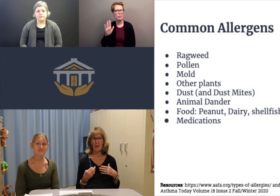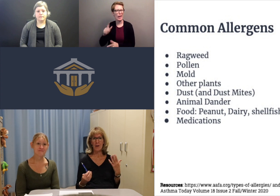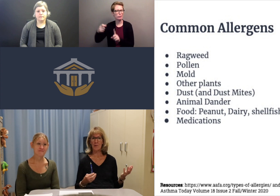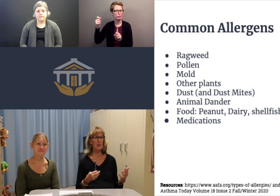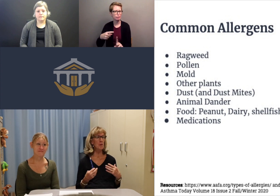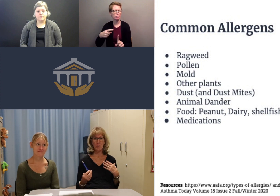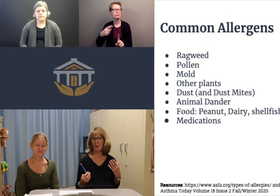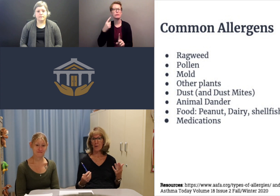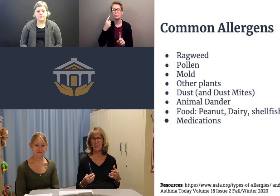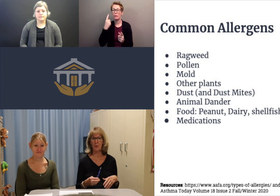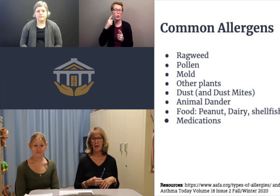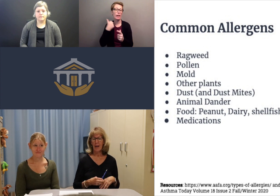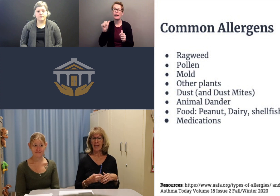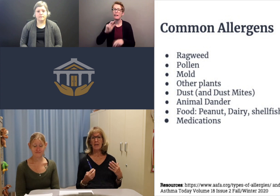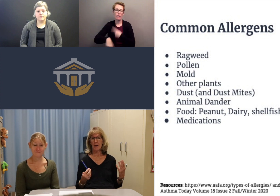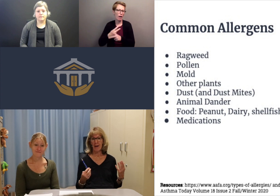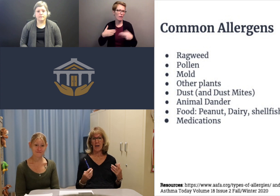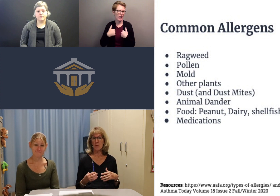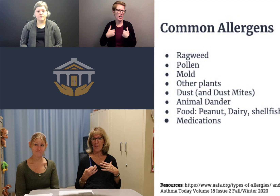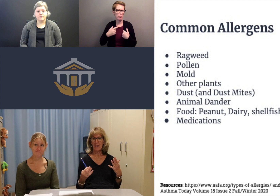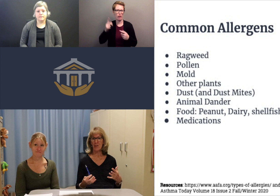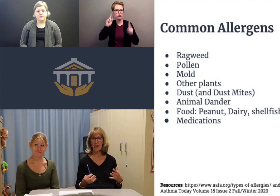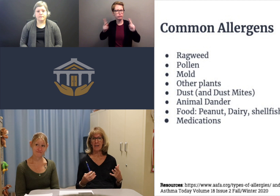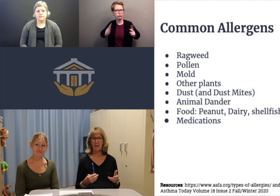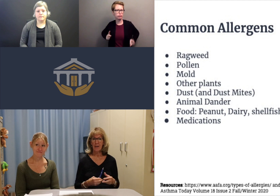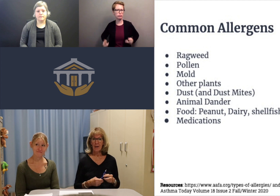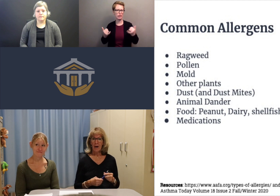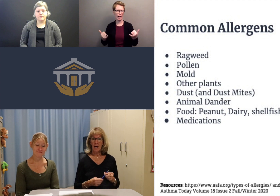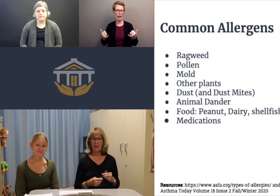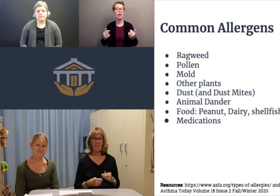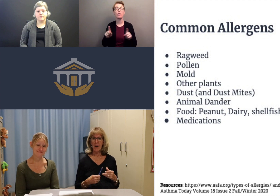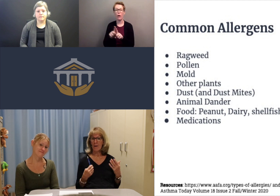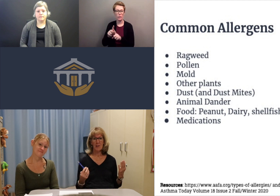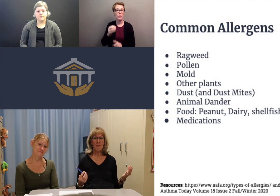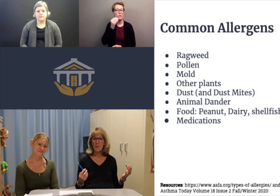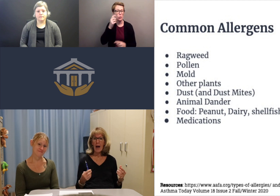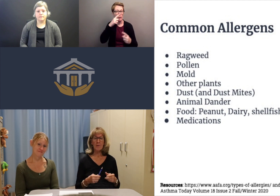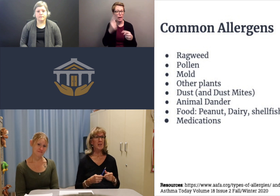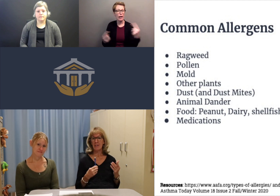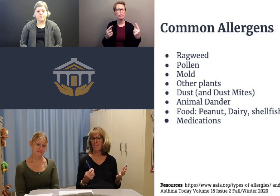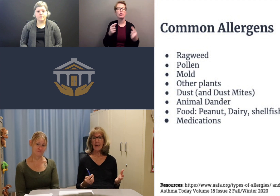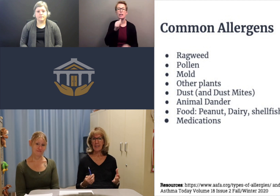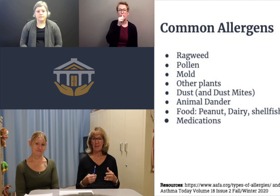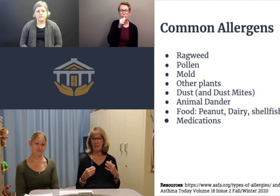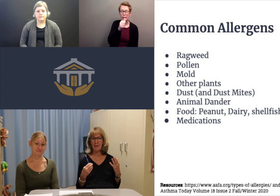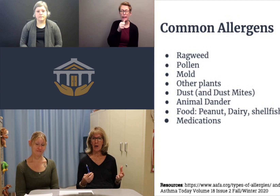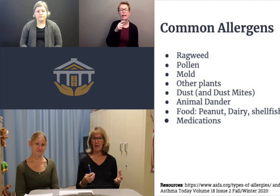you know, just your trigger to any kind of animal that is shedding. Um, some food allergies, some peanuts, some dairy